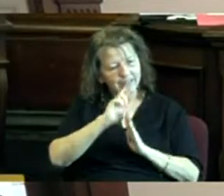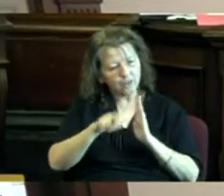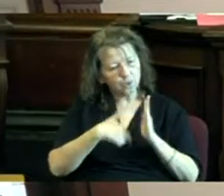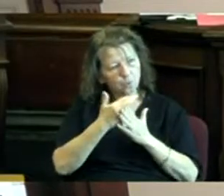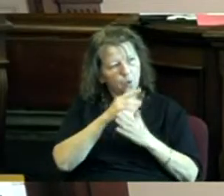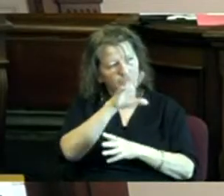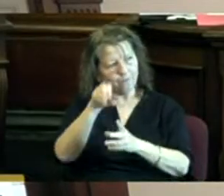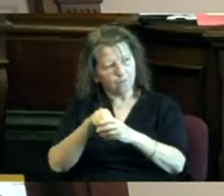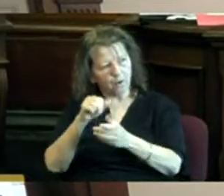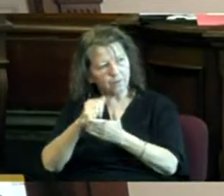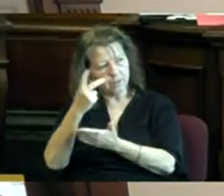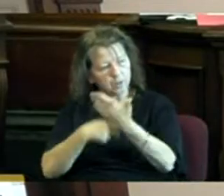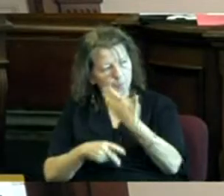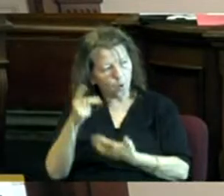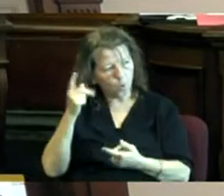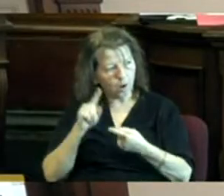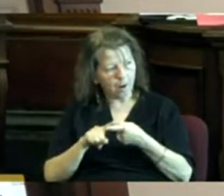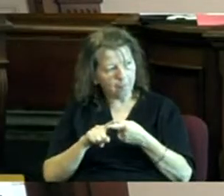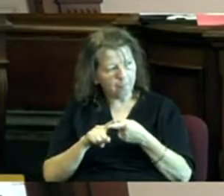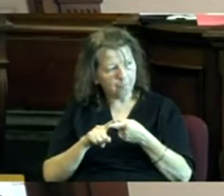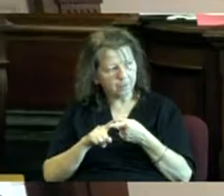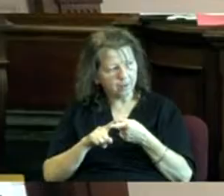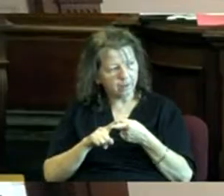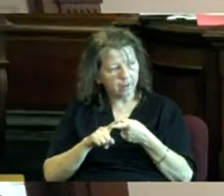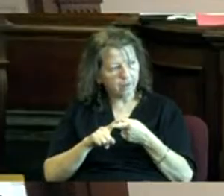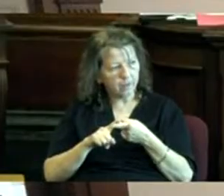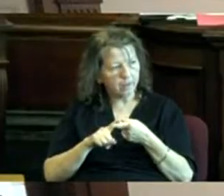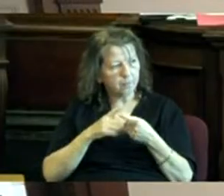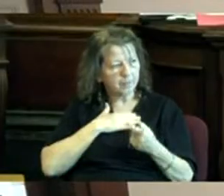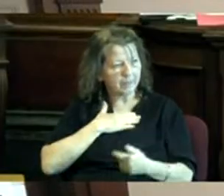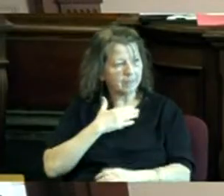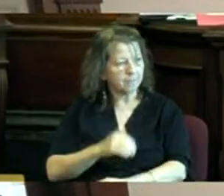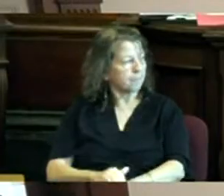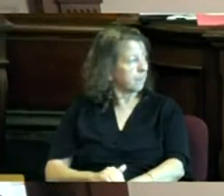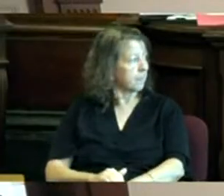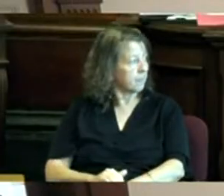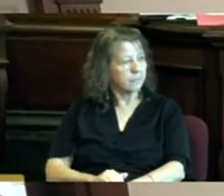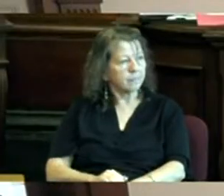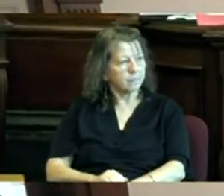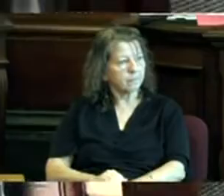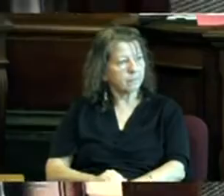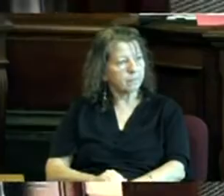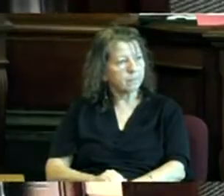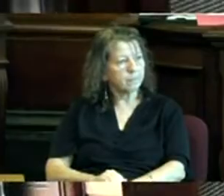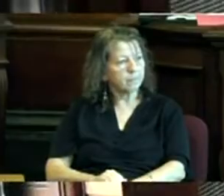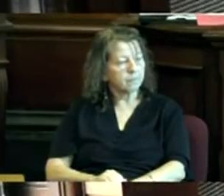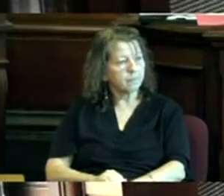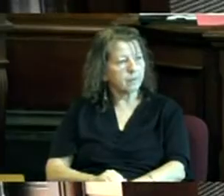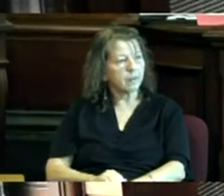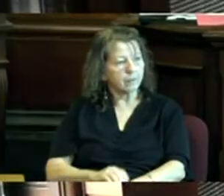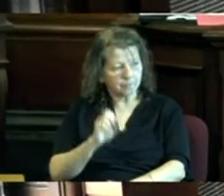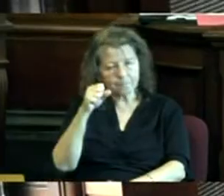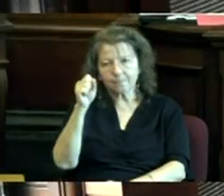also, could you please clarify what the city's role is in the